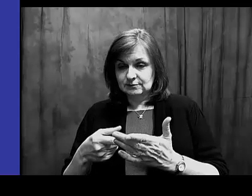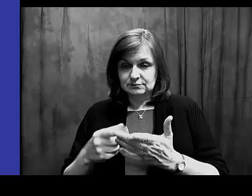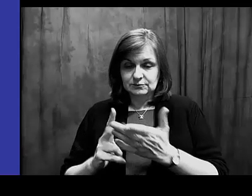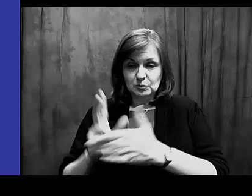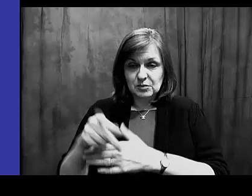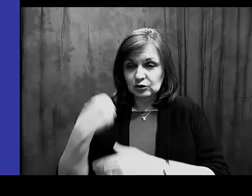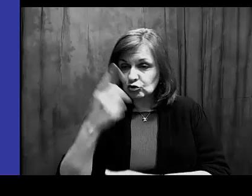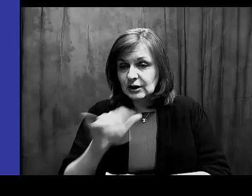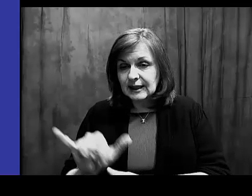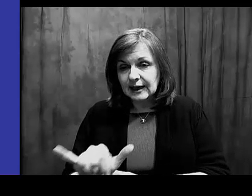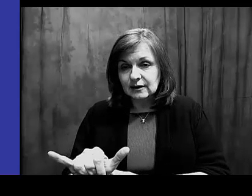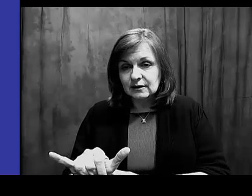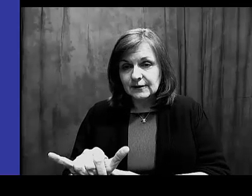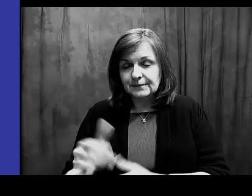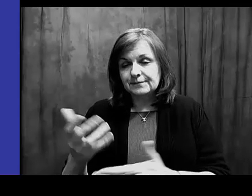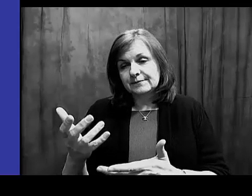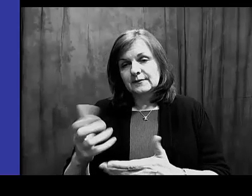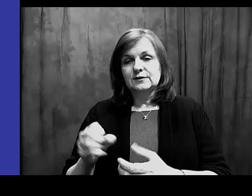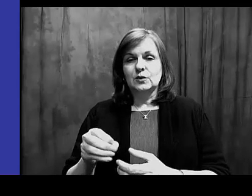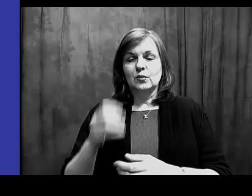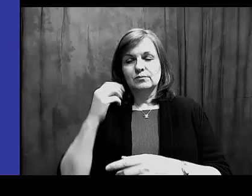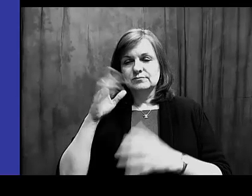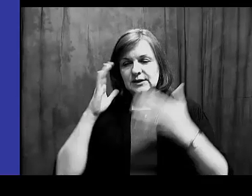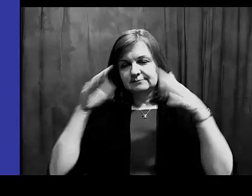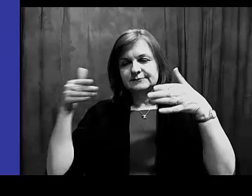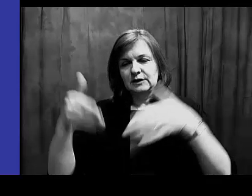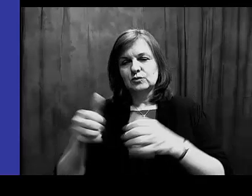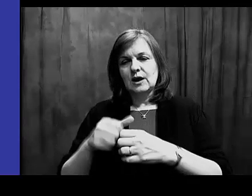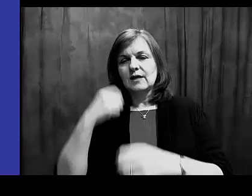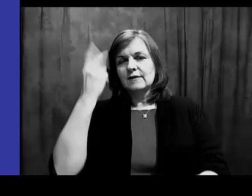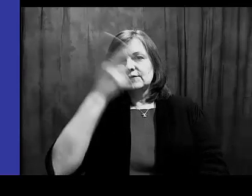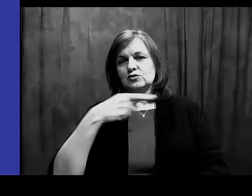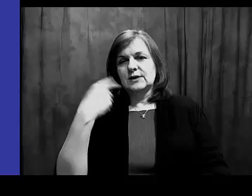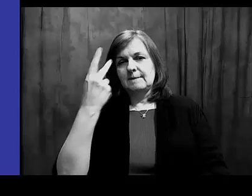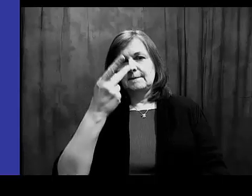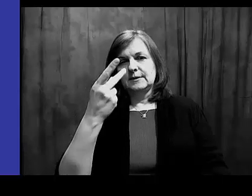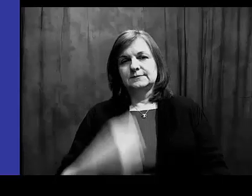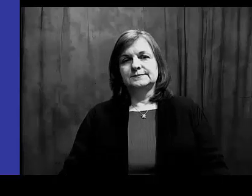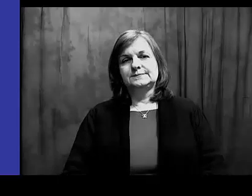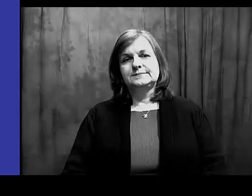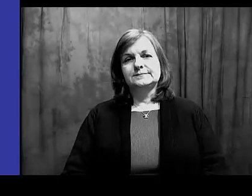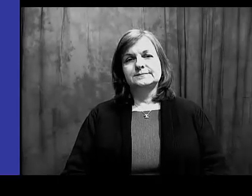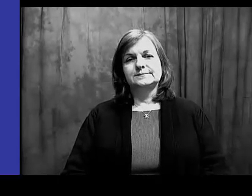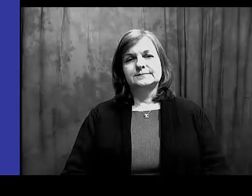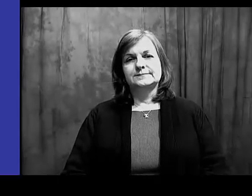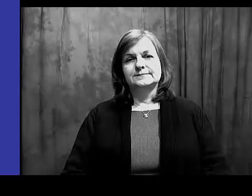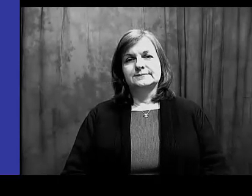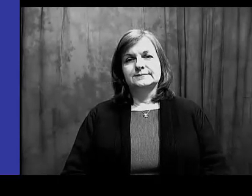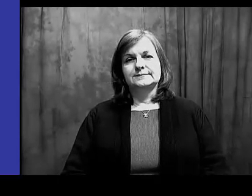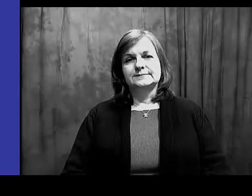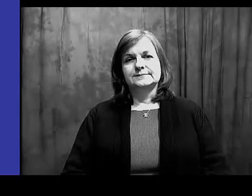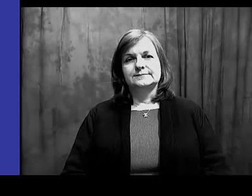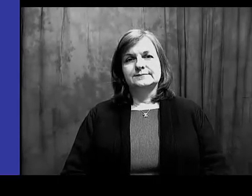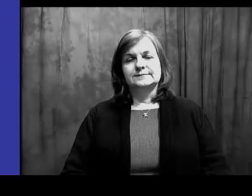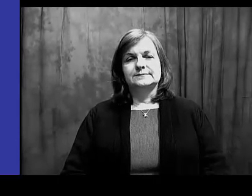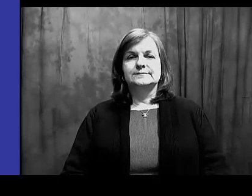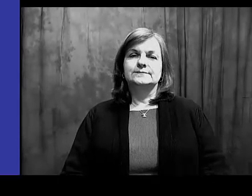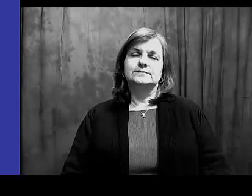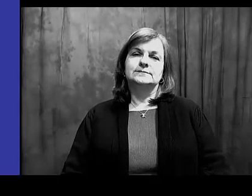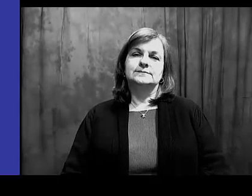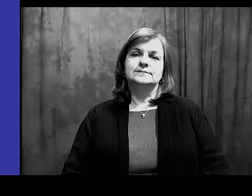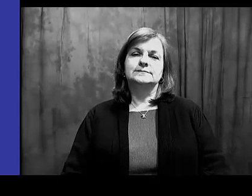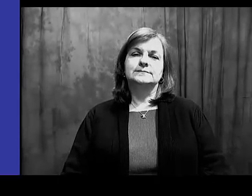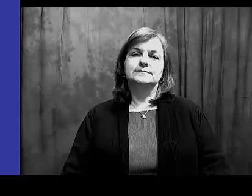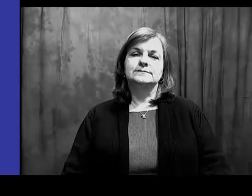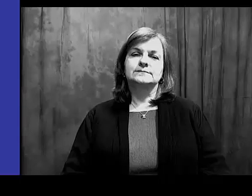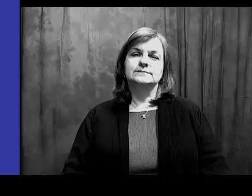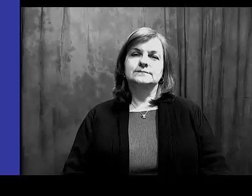so will focus on the phenotypes -- what did they [the pea plants] look like??